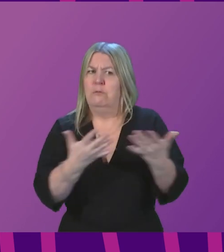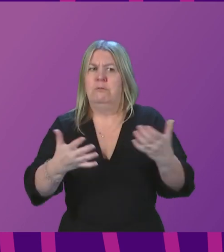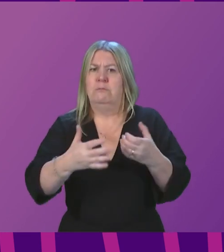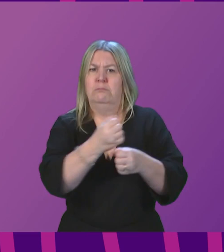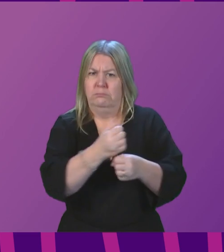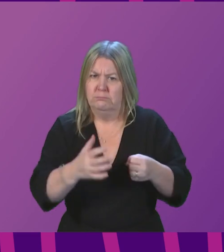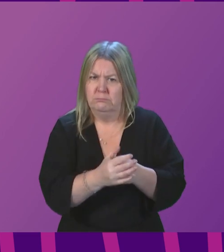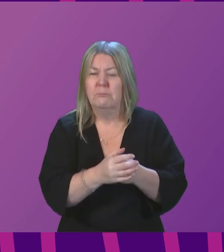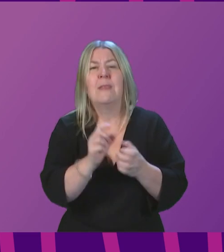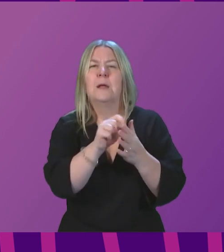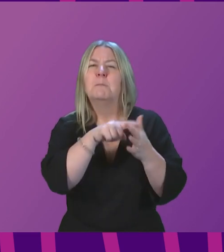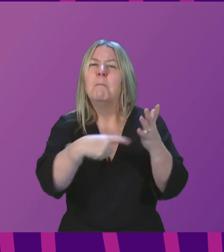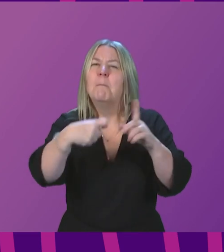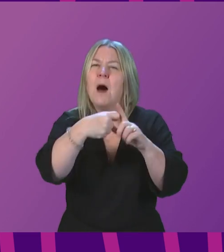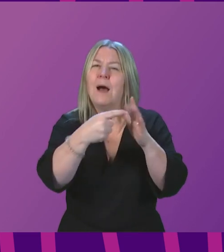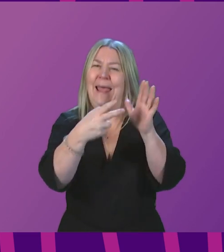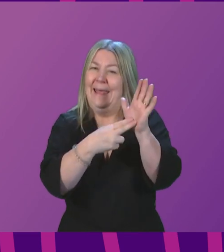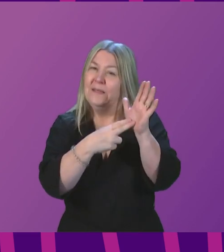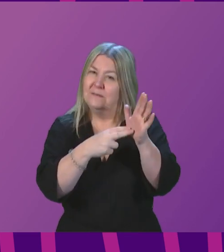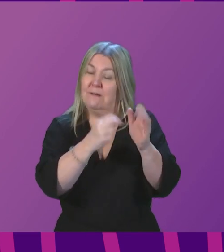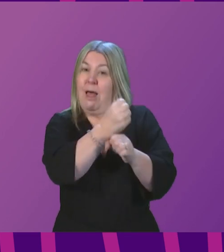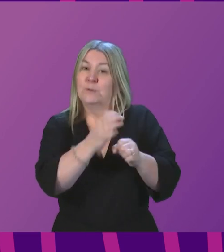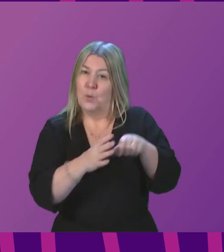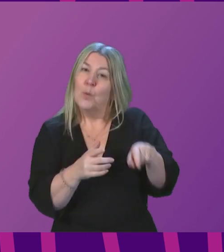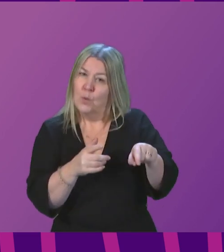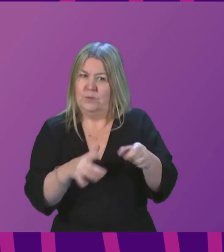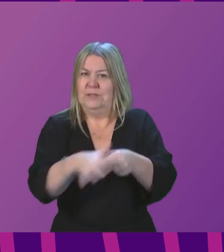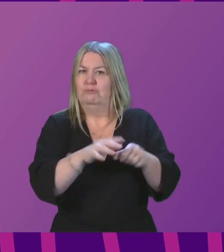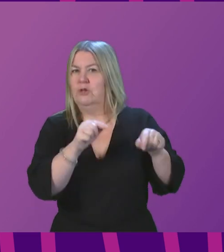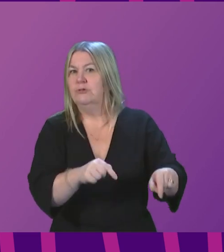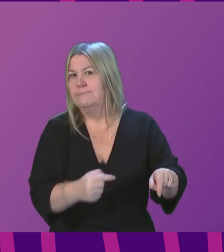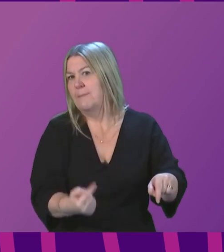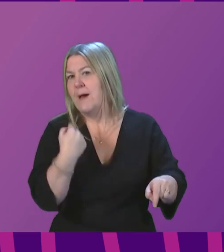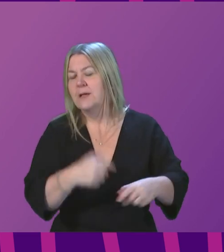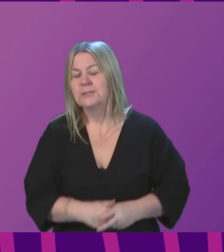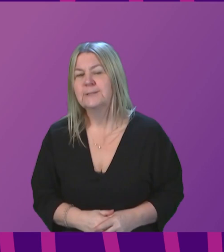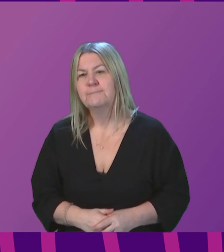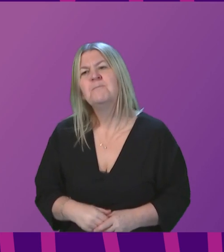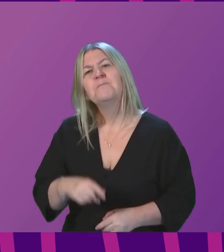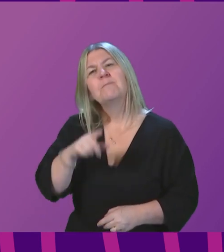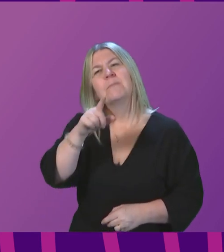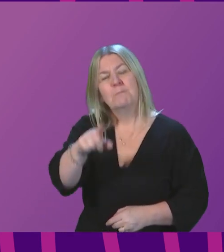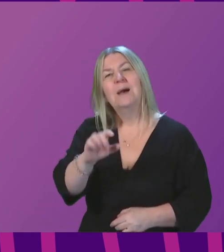Park Inn in Glasgow. The UK Government’s plans to divert vessels in the channel are dangerous.